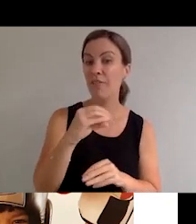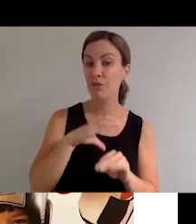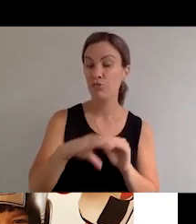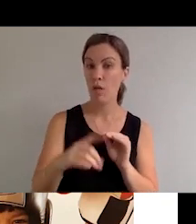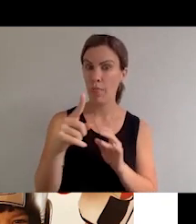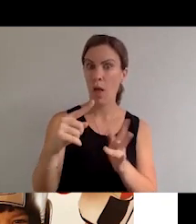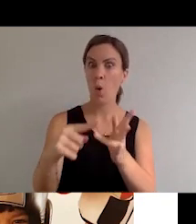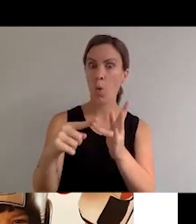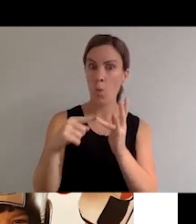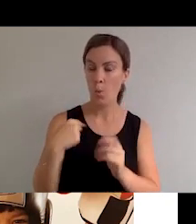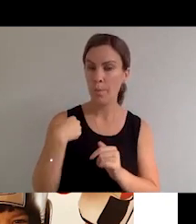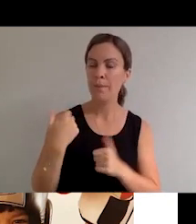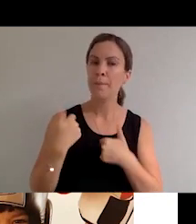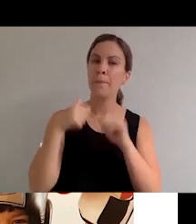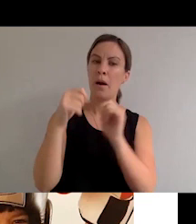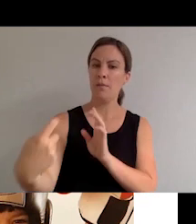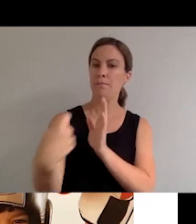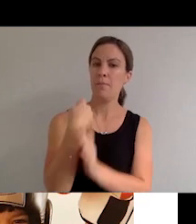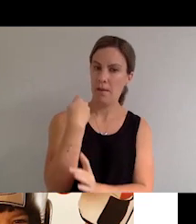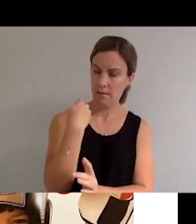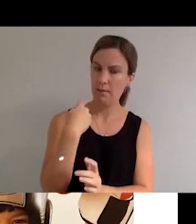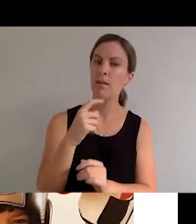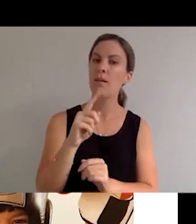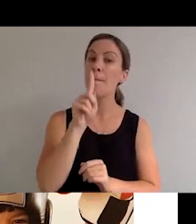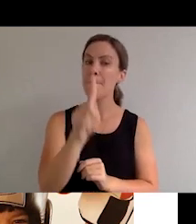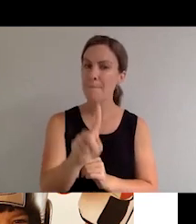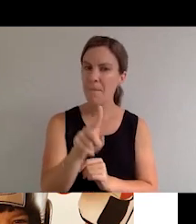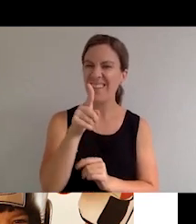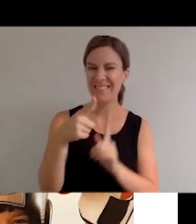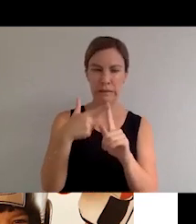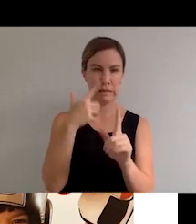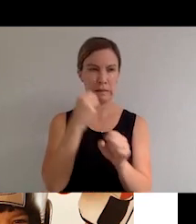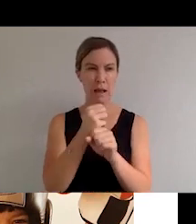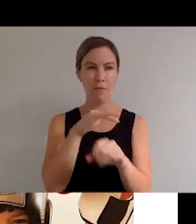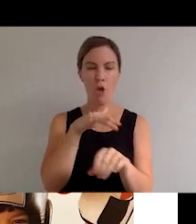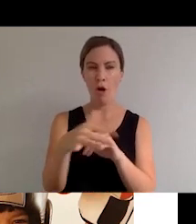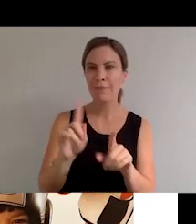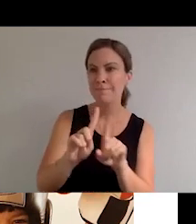Eventually they paid me. Which was amazing and great. That's the sort of example of other resources pending.